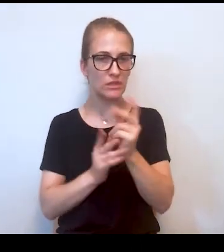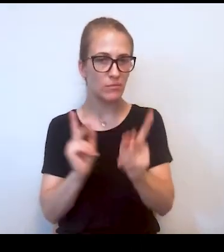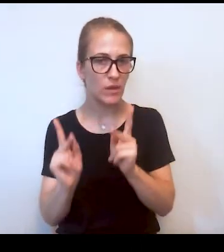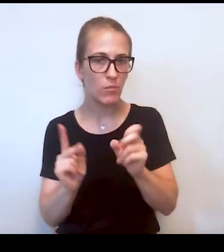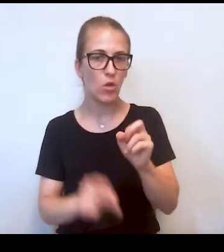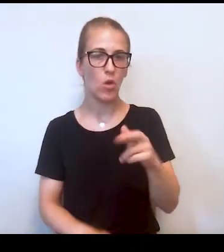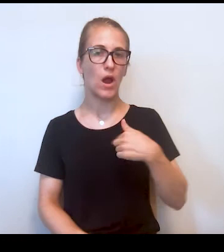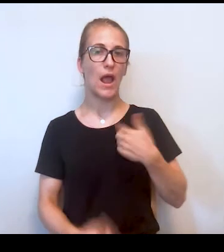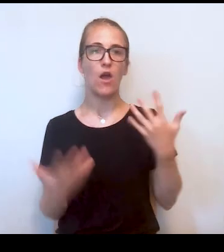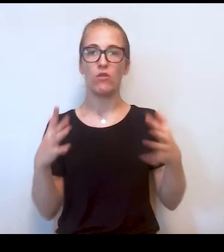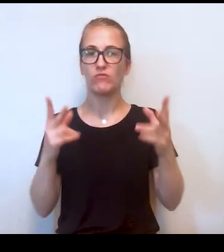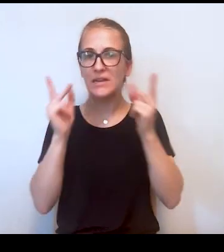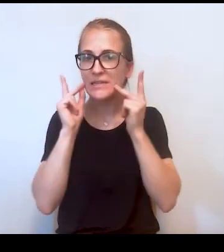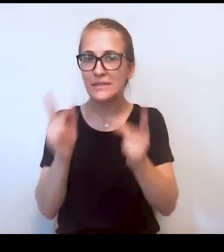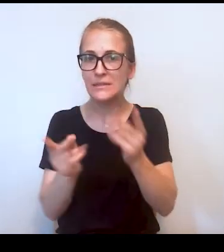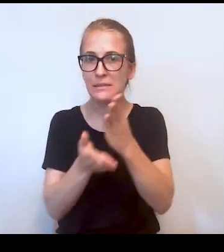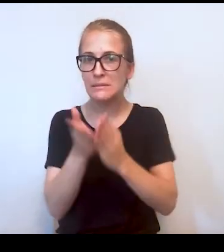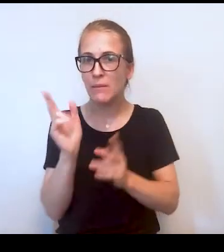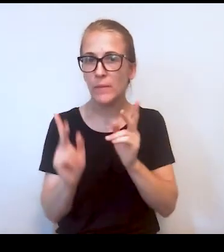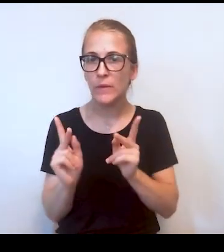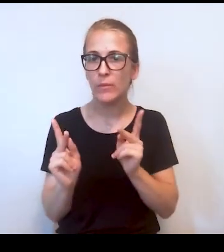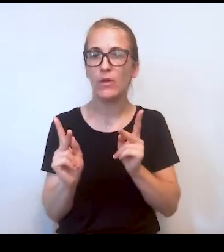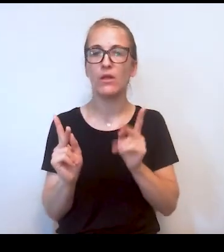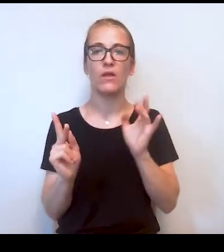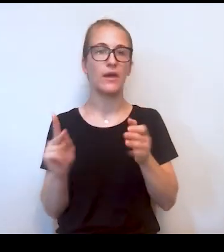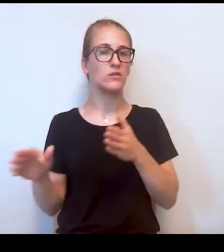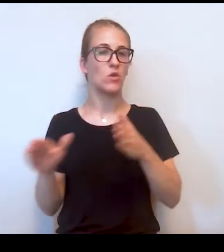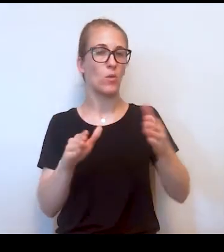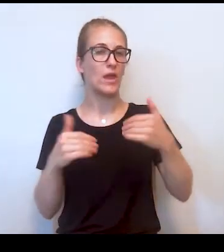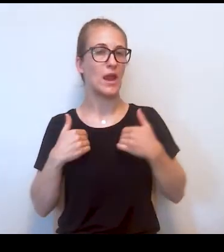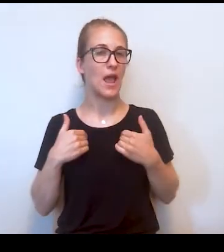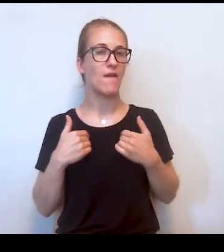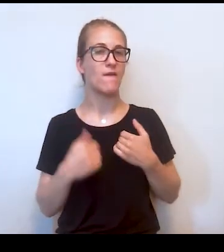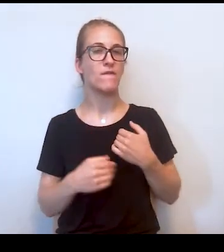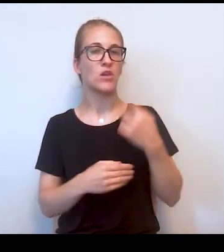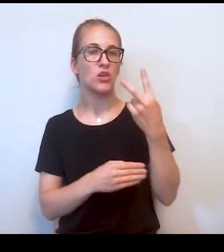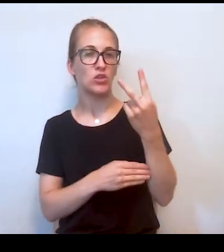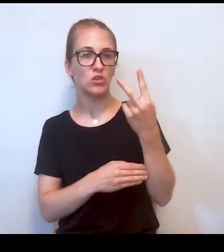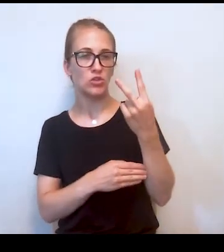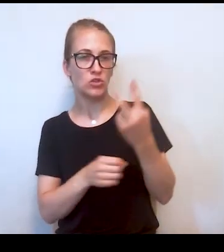and to establish yourself within a sub-specialty